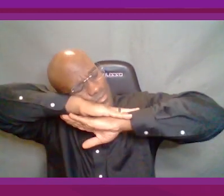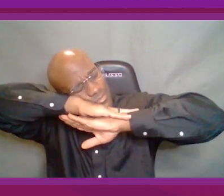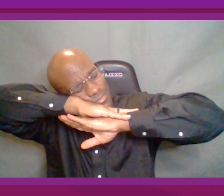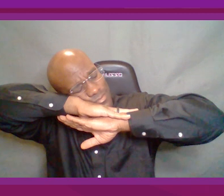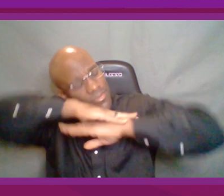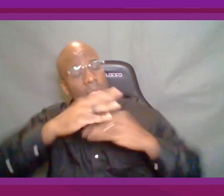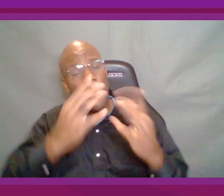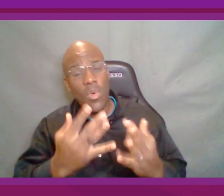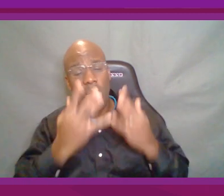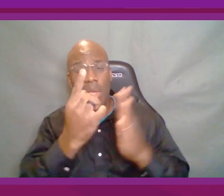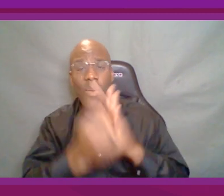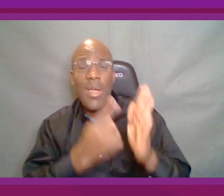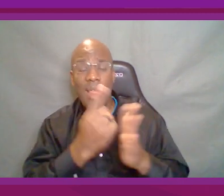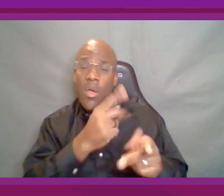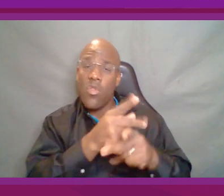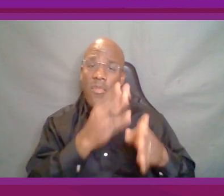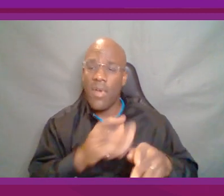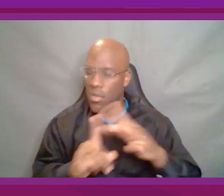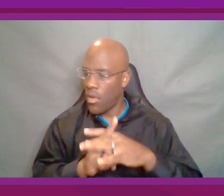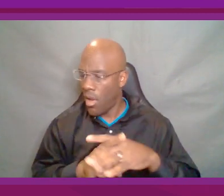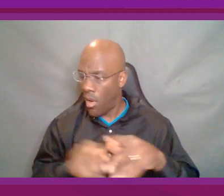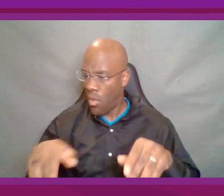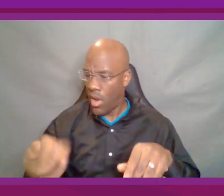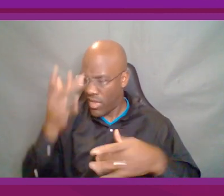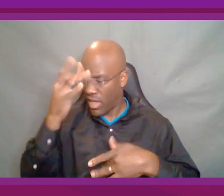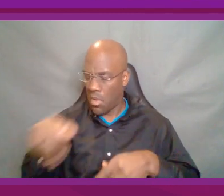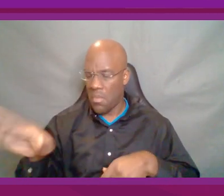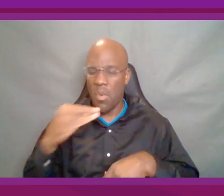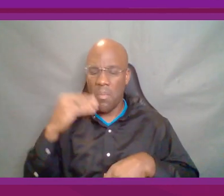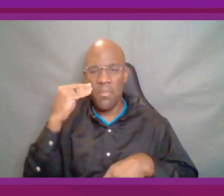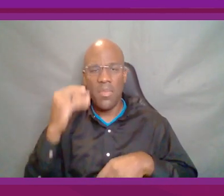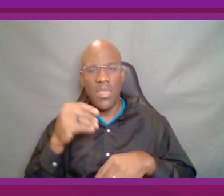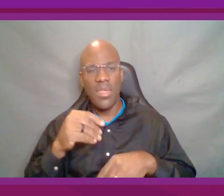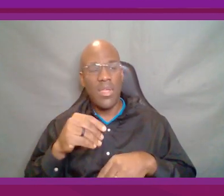okay you can go home. Well the point was it was getting to the workplace that was